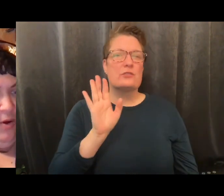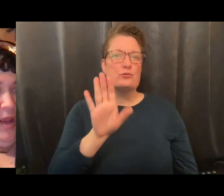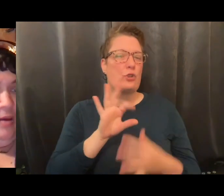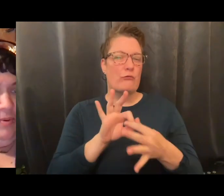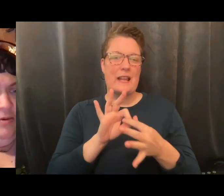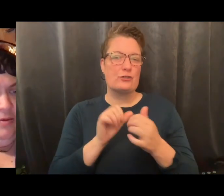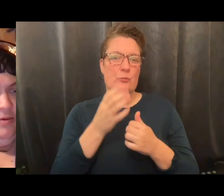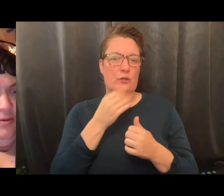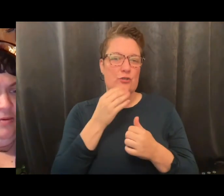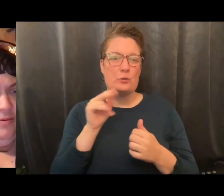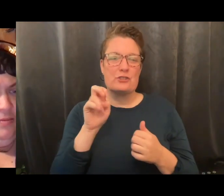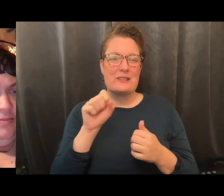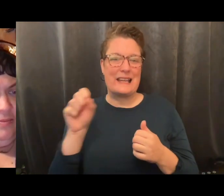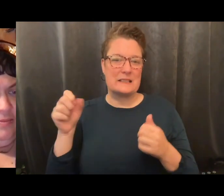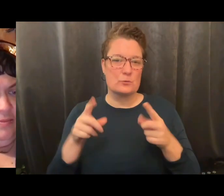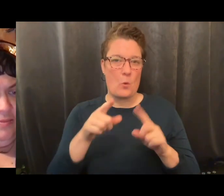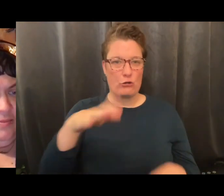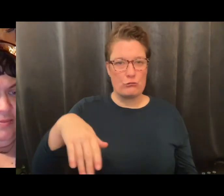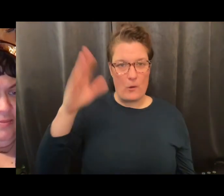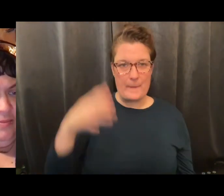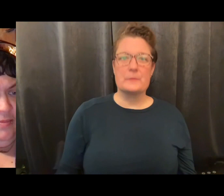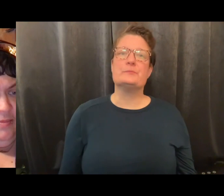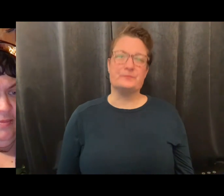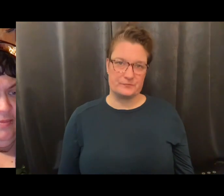Melissa: So I grew up in a secular home in Brooklyn.